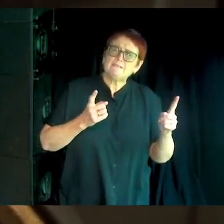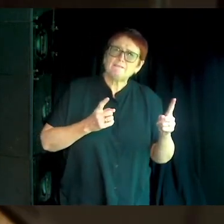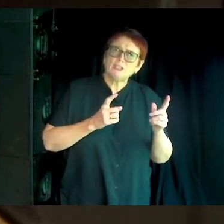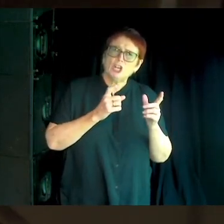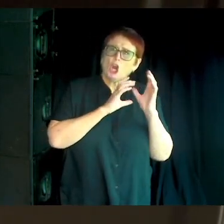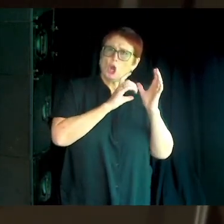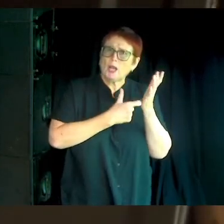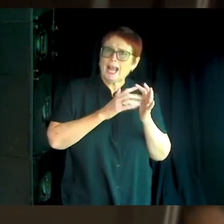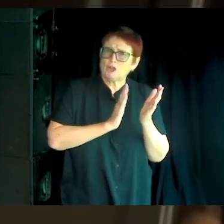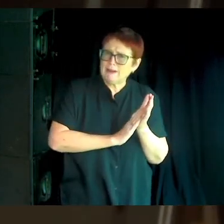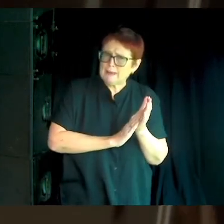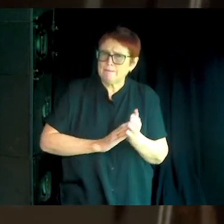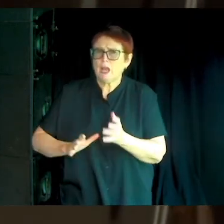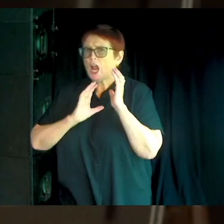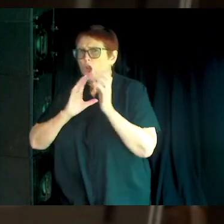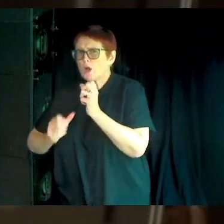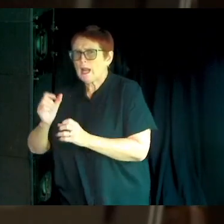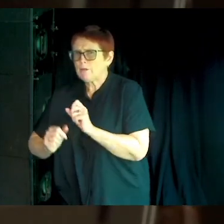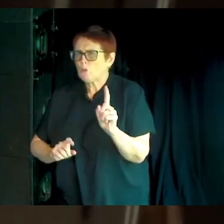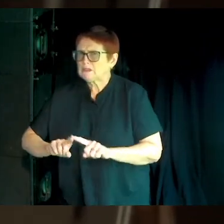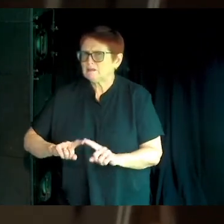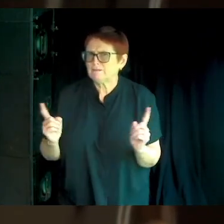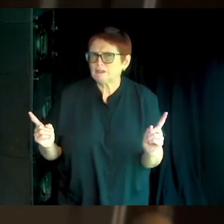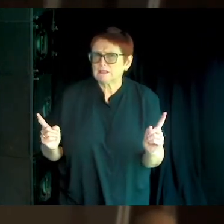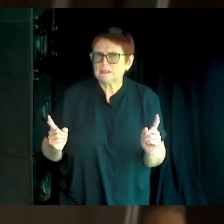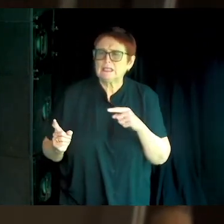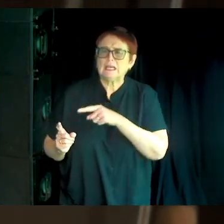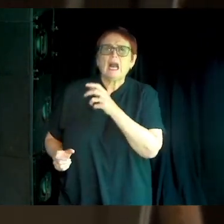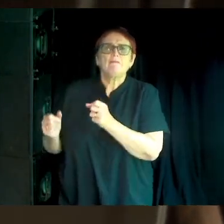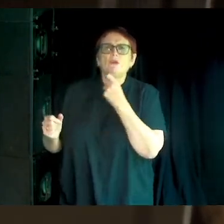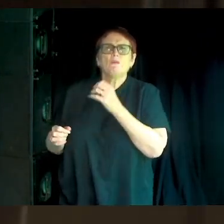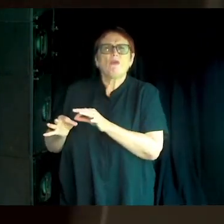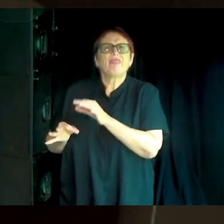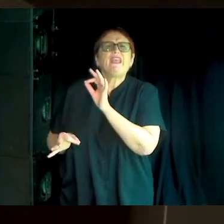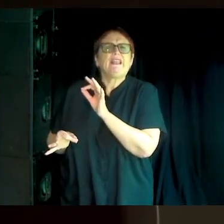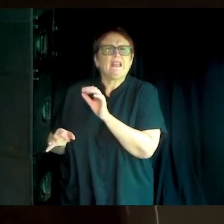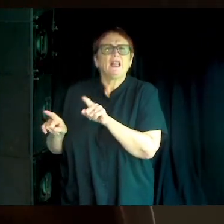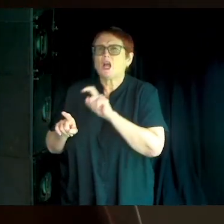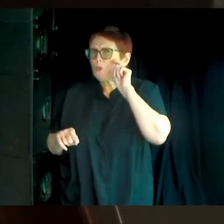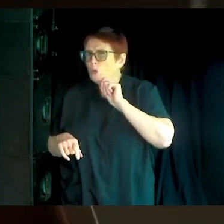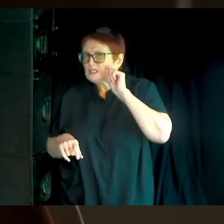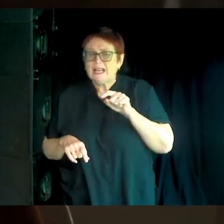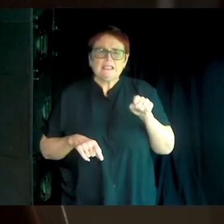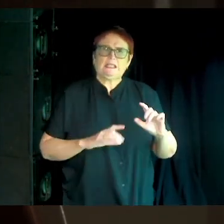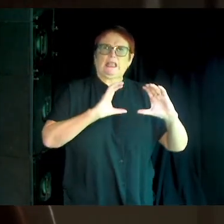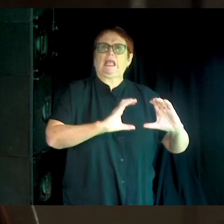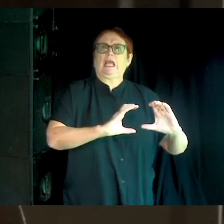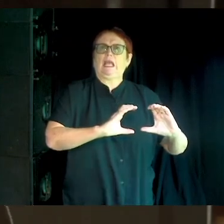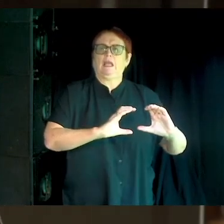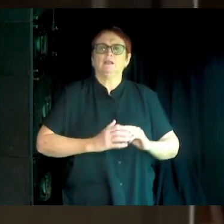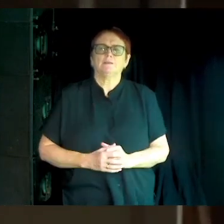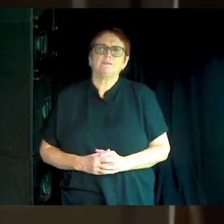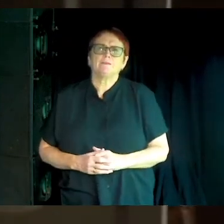so coconut milk is a lot more diluted so coconut cream is a lot more thicker so why do I put this